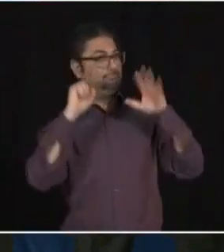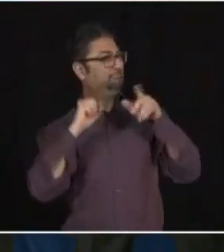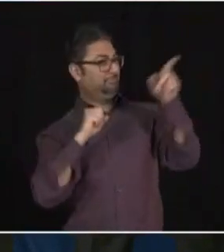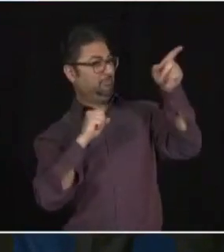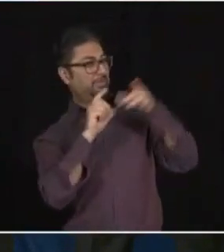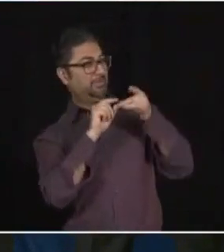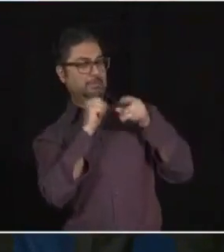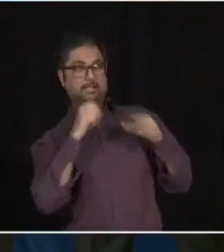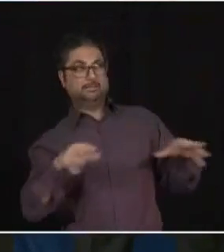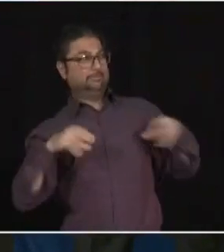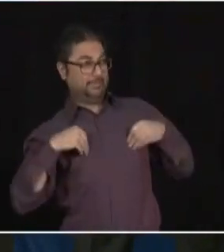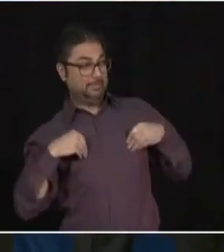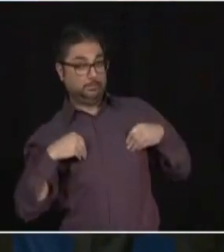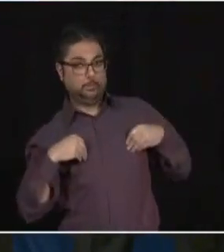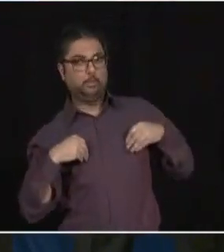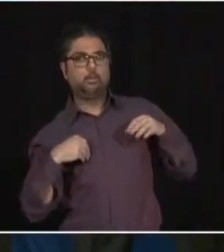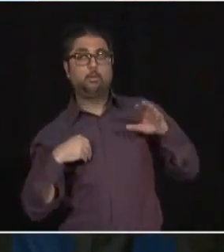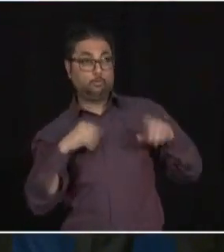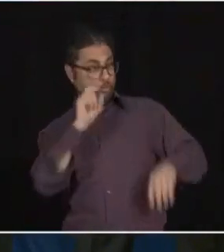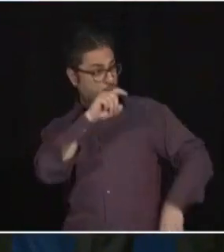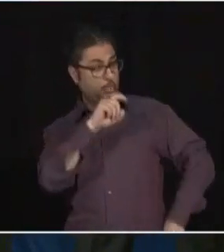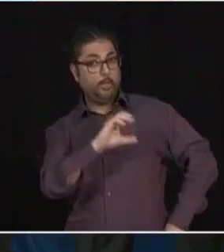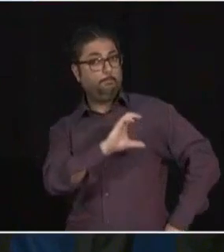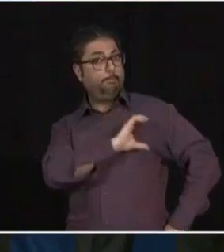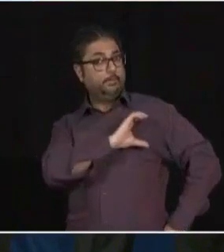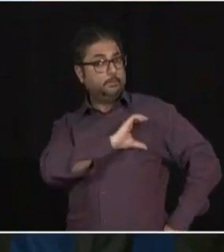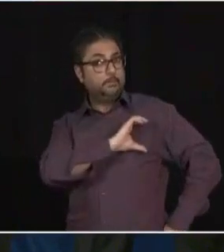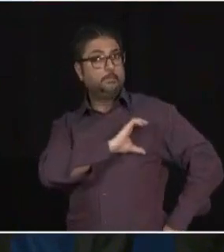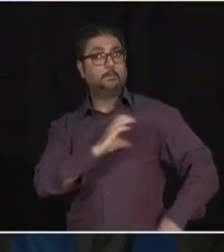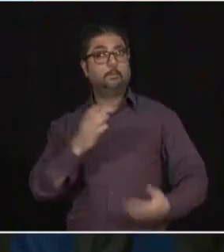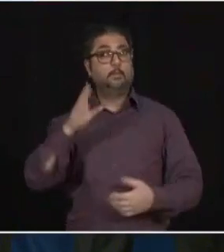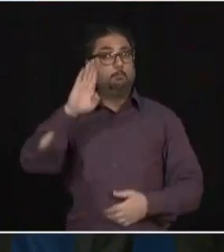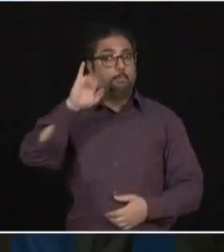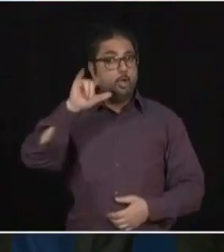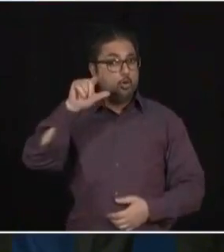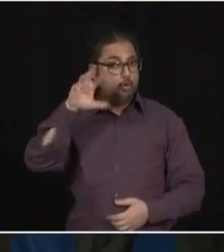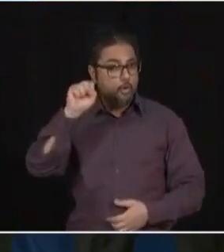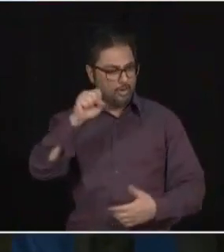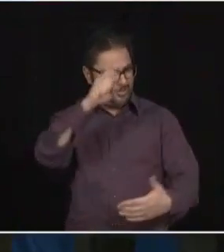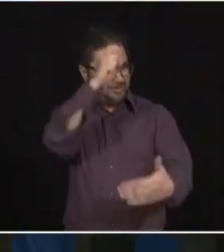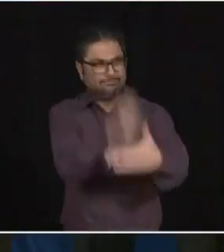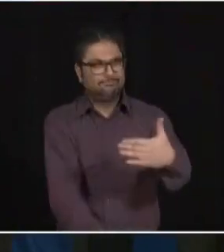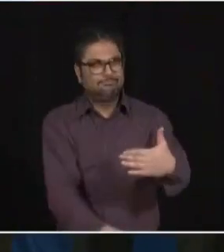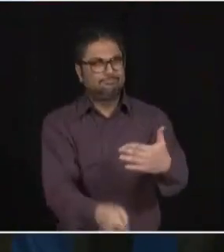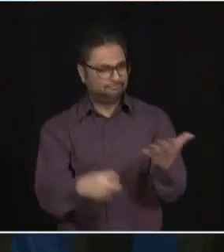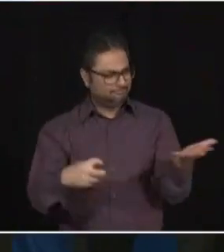to hand out fines for anybody not respecting physical distancing to nip this now? You.